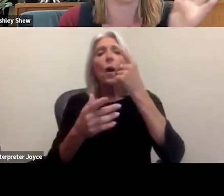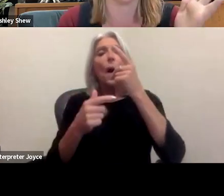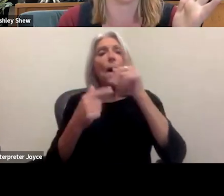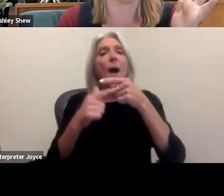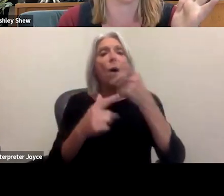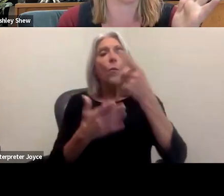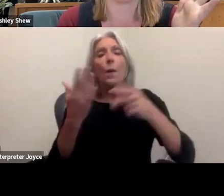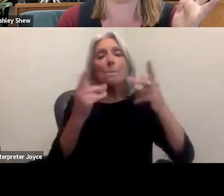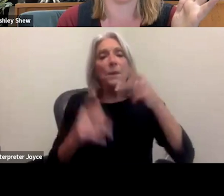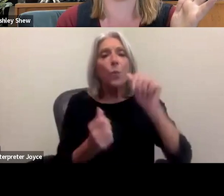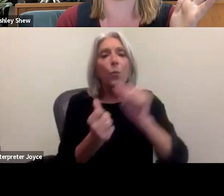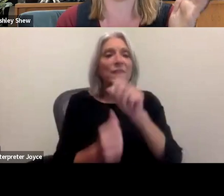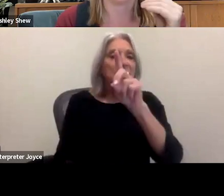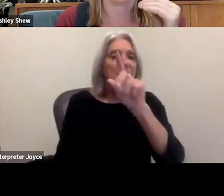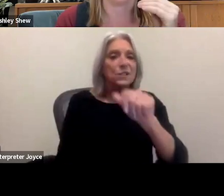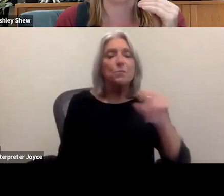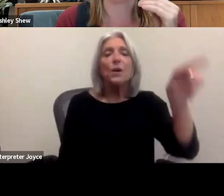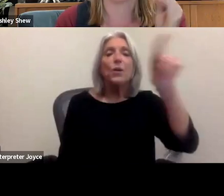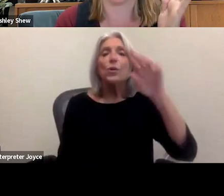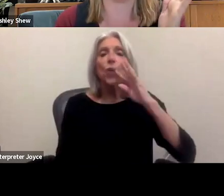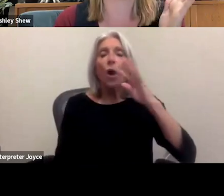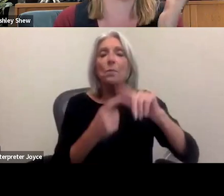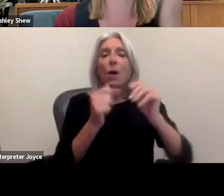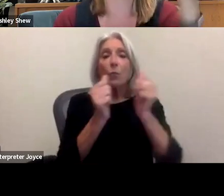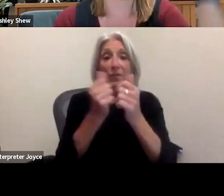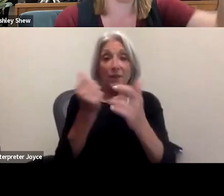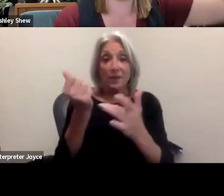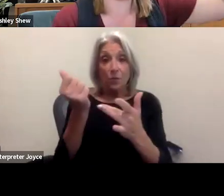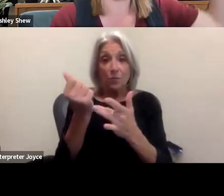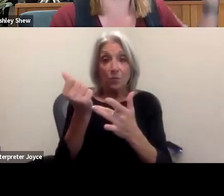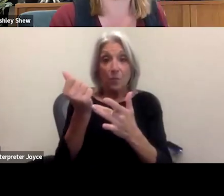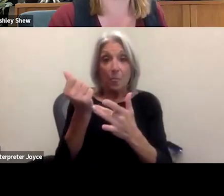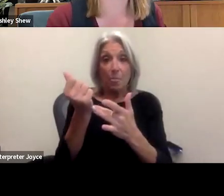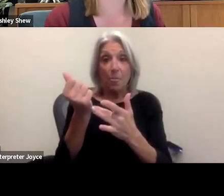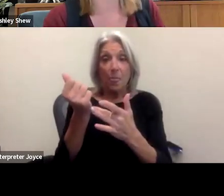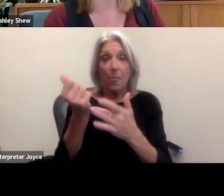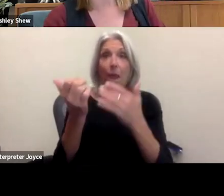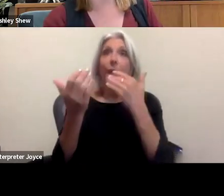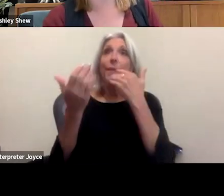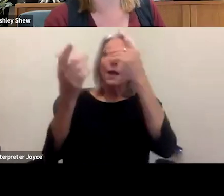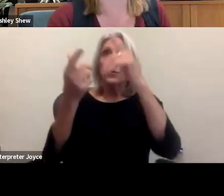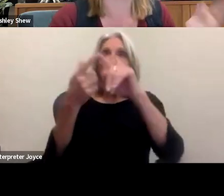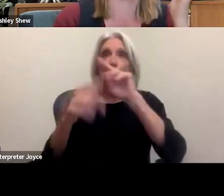and then think about it a lot. Thank you-- thank you, the National Science Foundation.